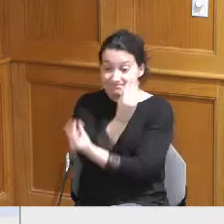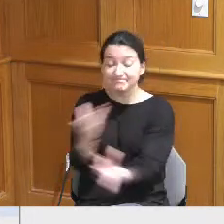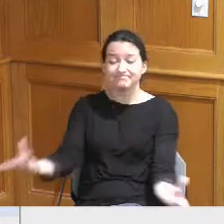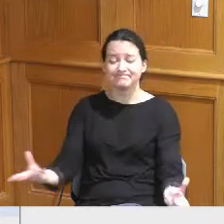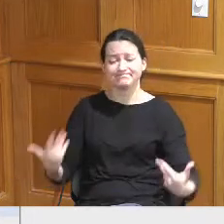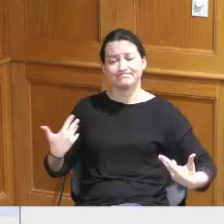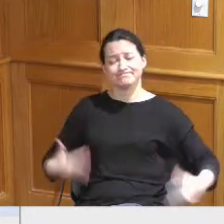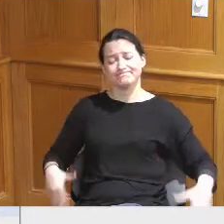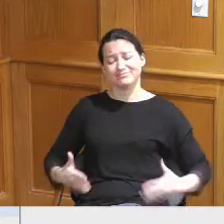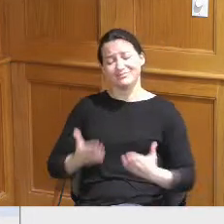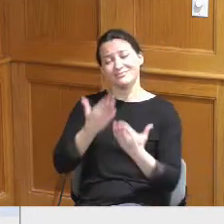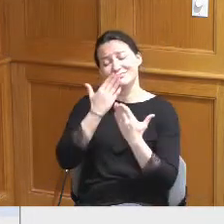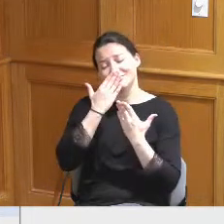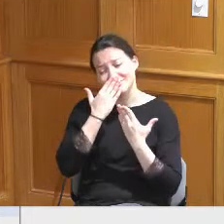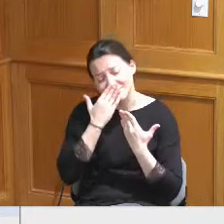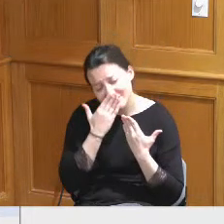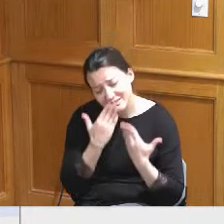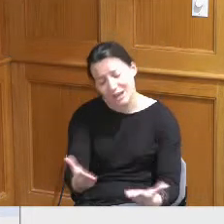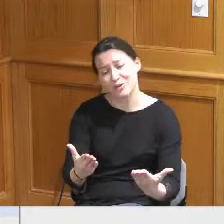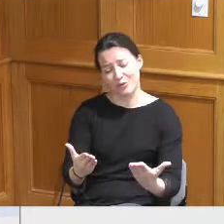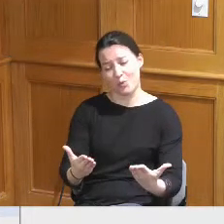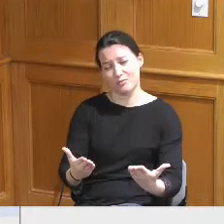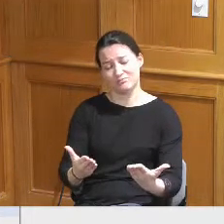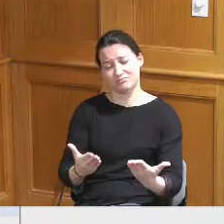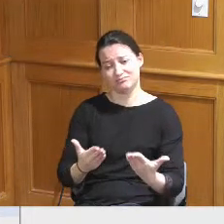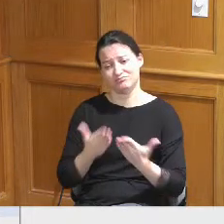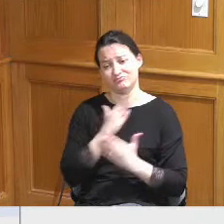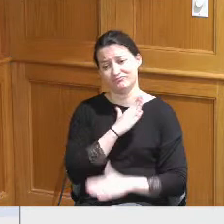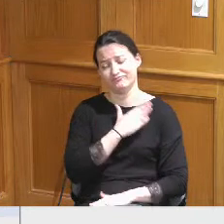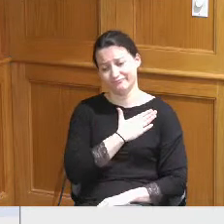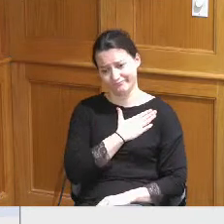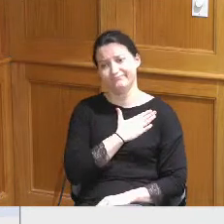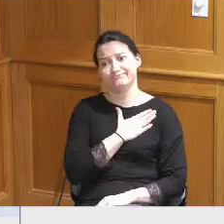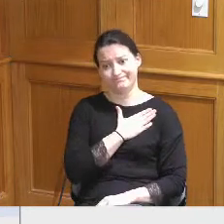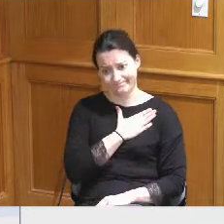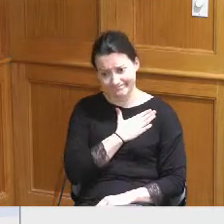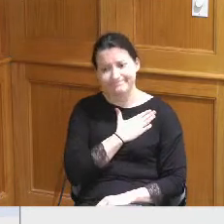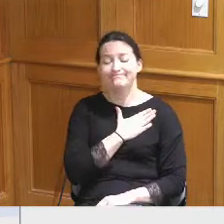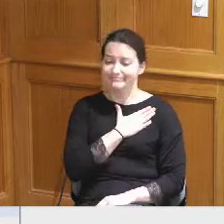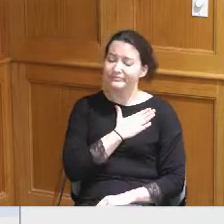are just really grateful that's what I would especially like to express they are grateful